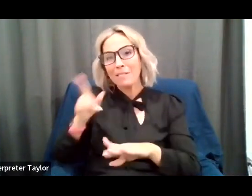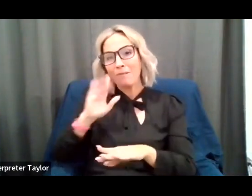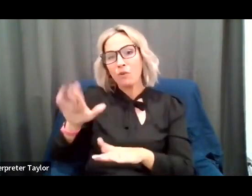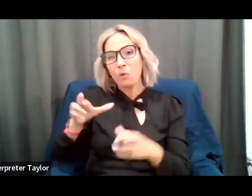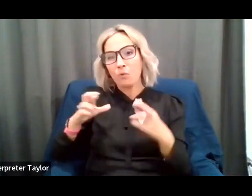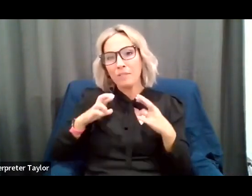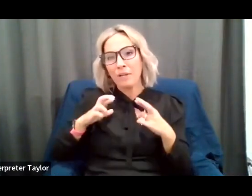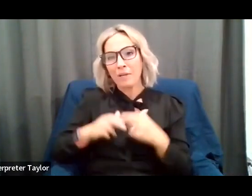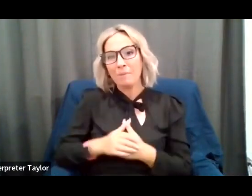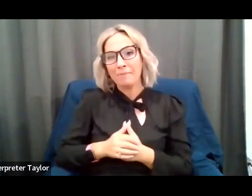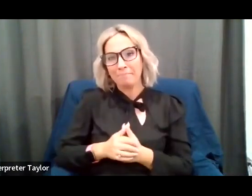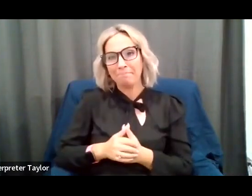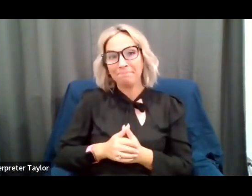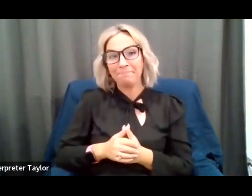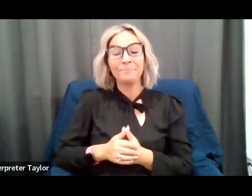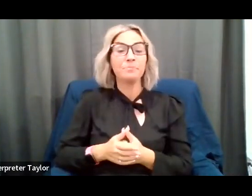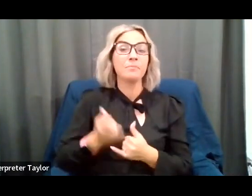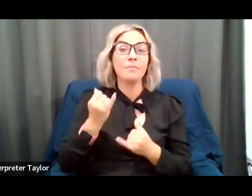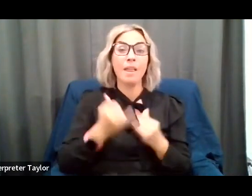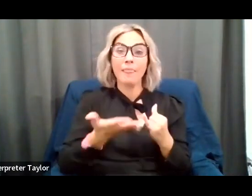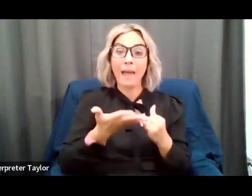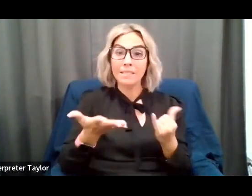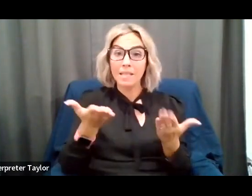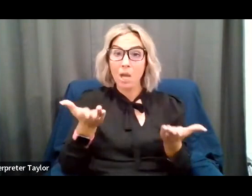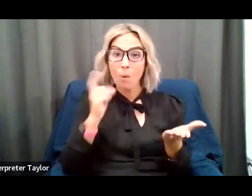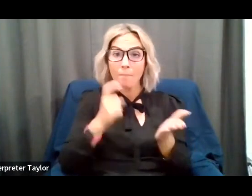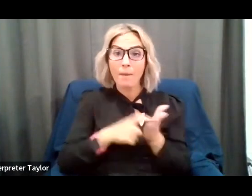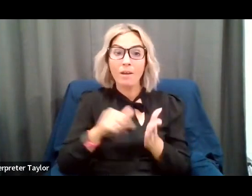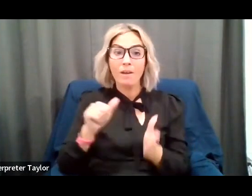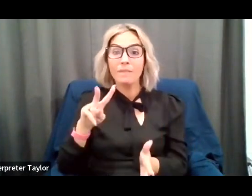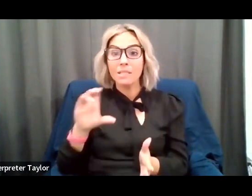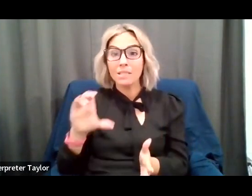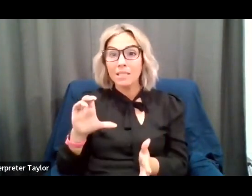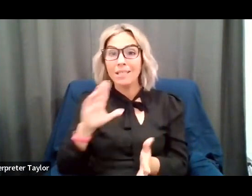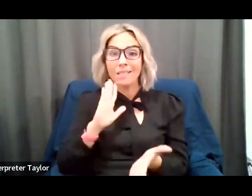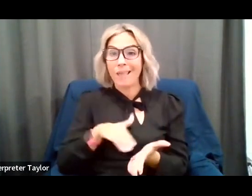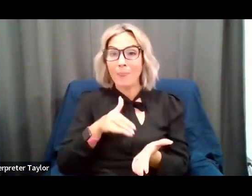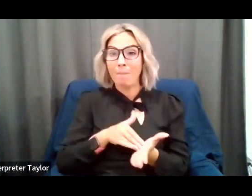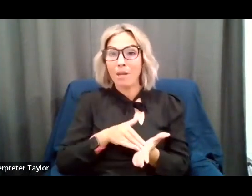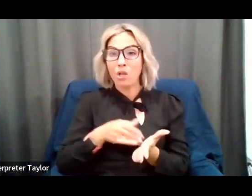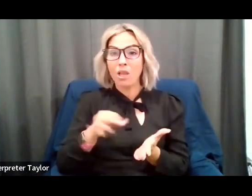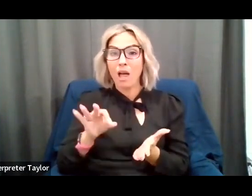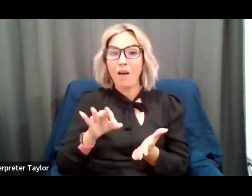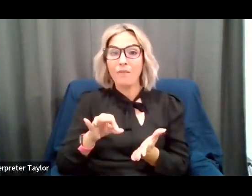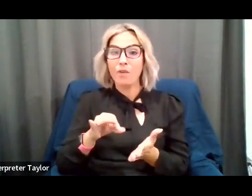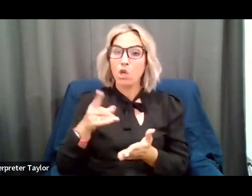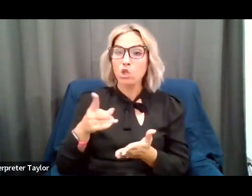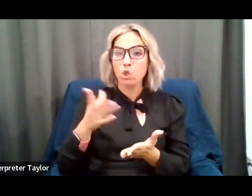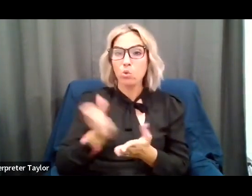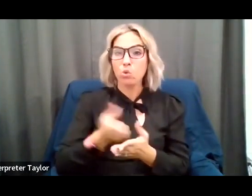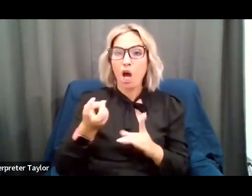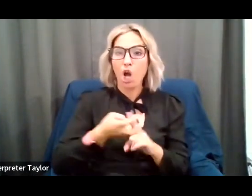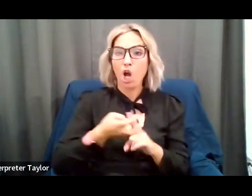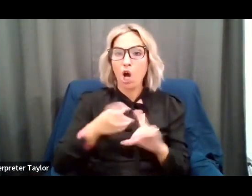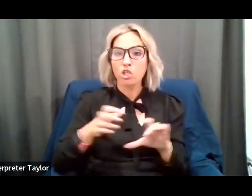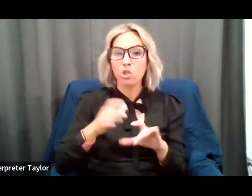One last thing I want to mention, Antelope Valley College is in the middle of the You Got Caught Doing Something Good campaign.